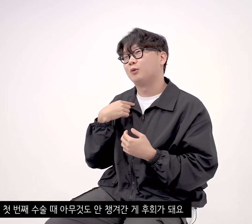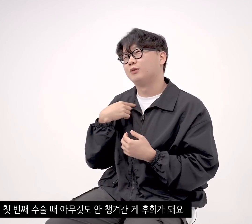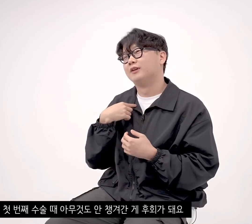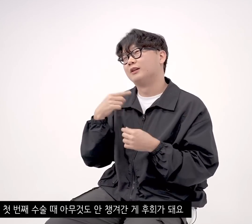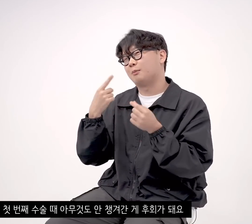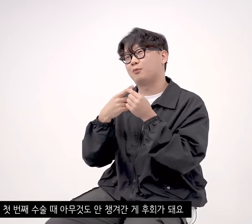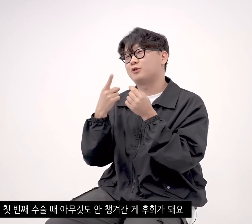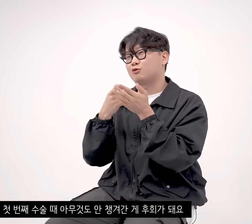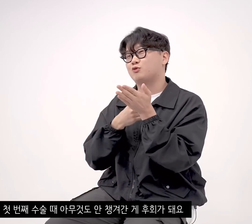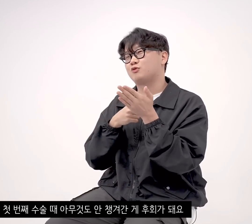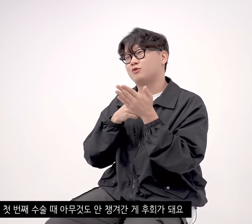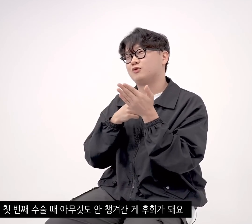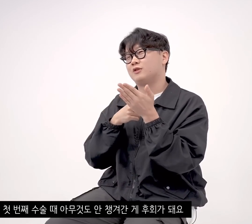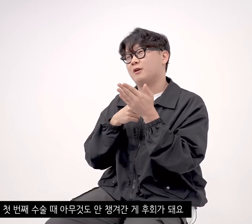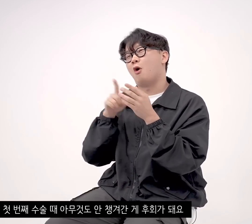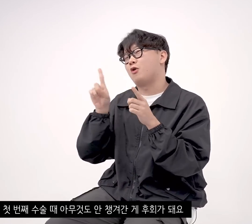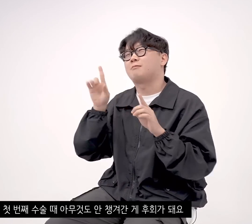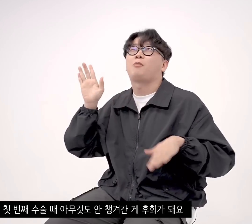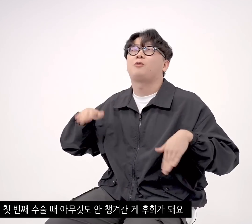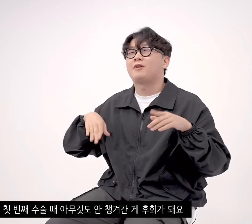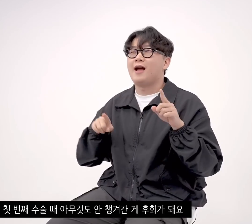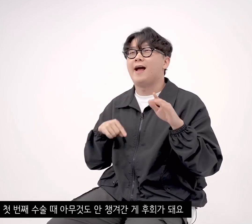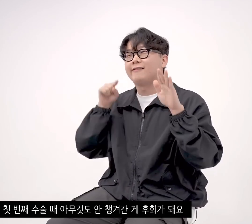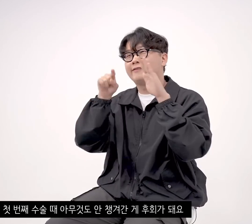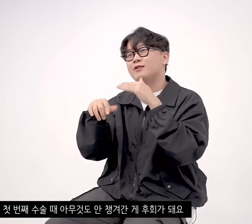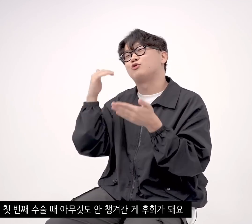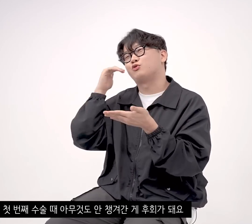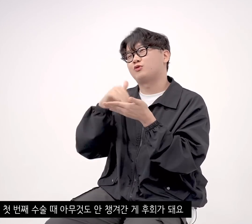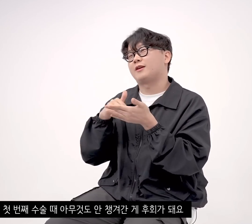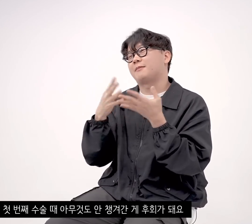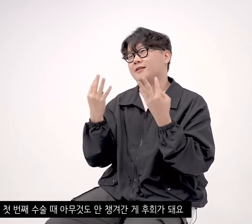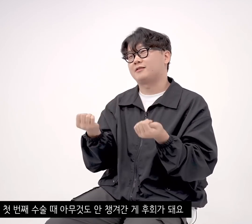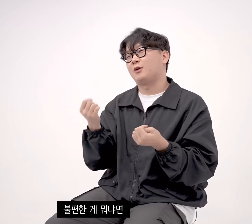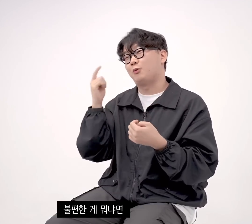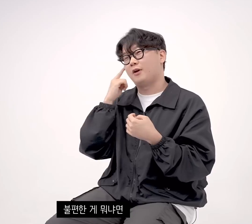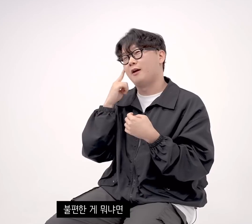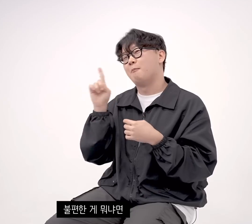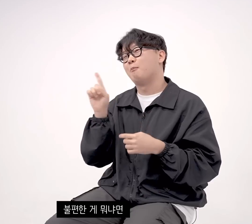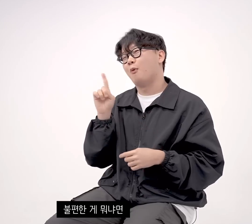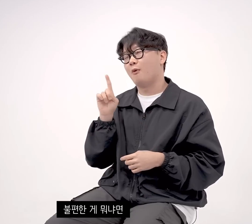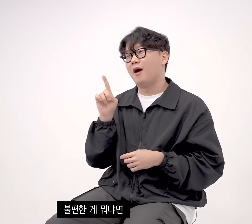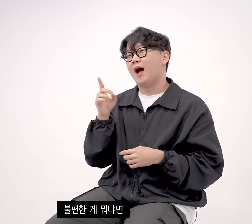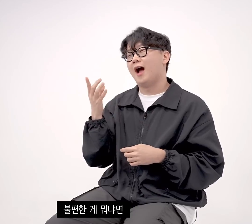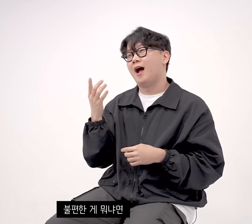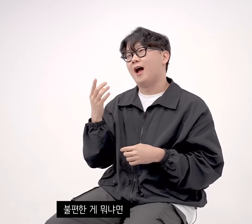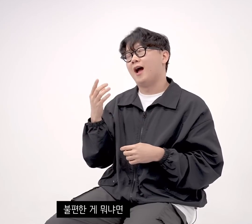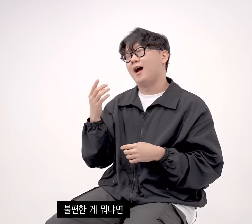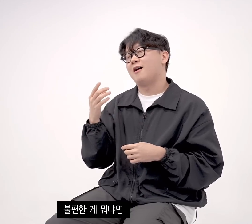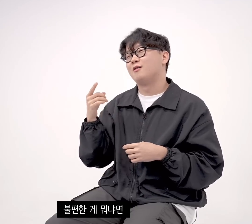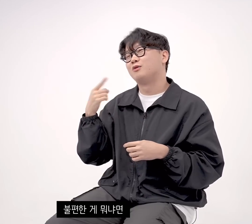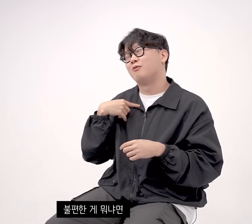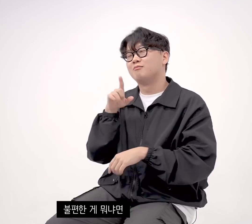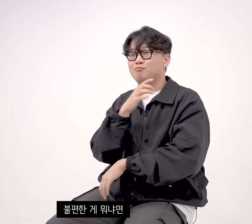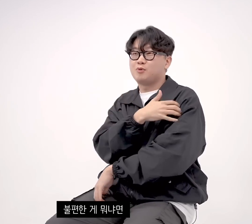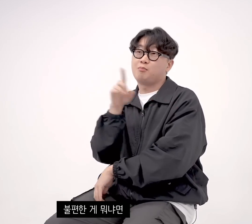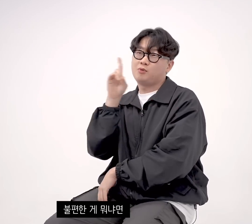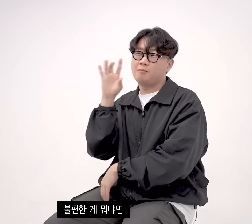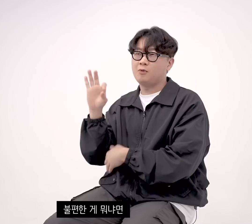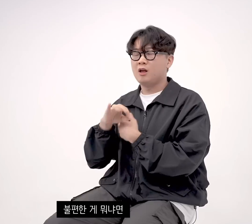I regret not taking anything with me during the first surgery. What's uncomfortable is that